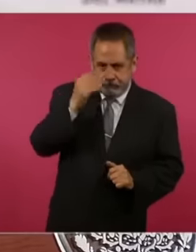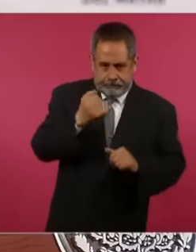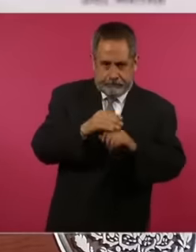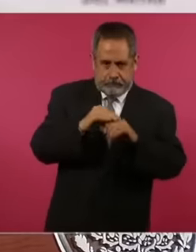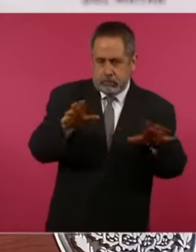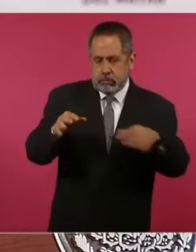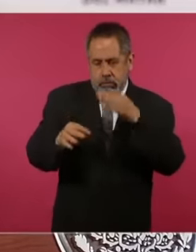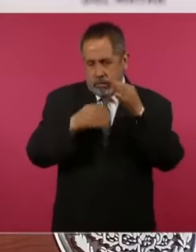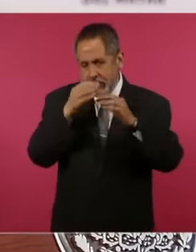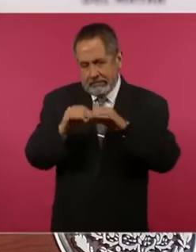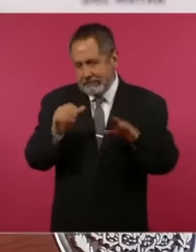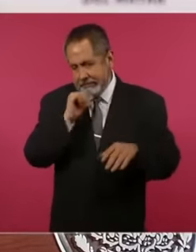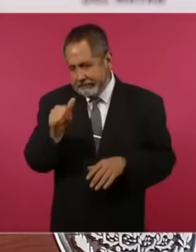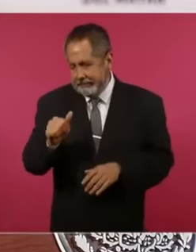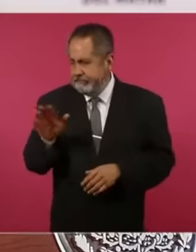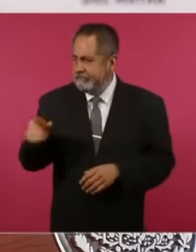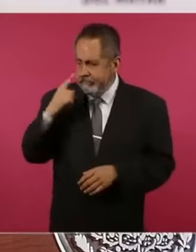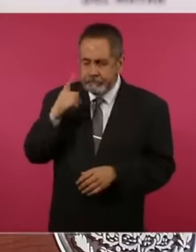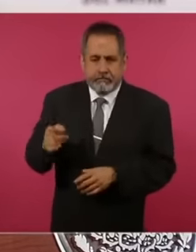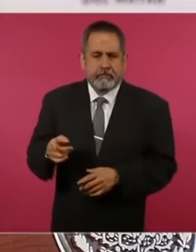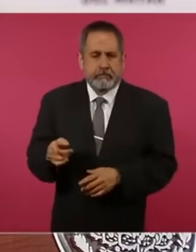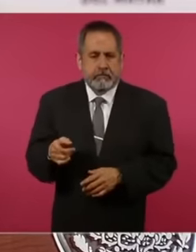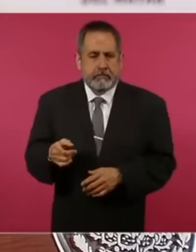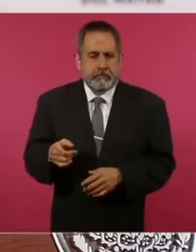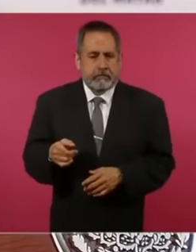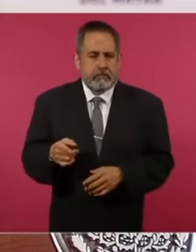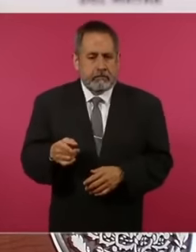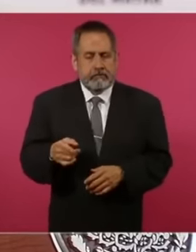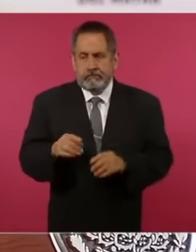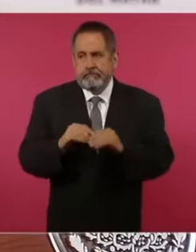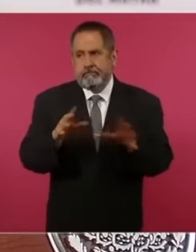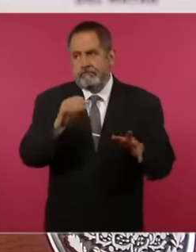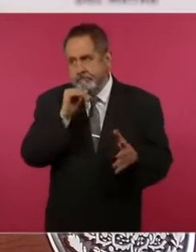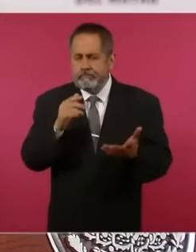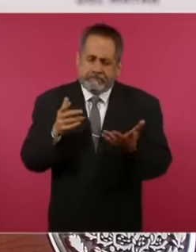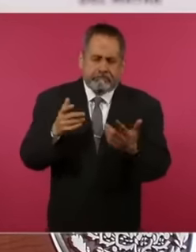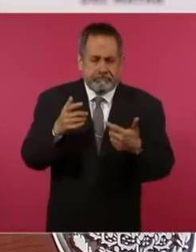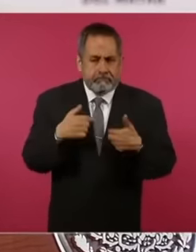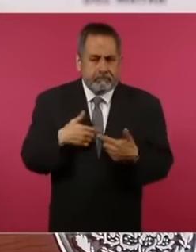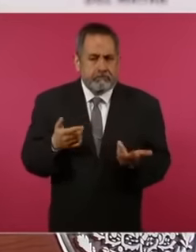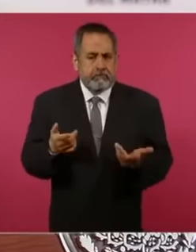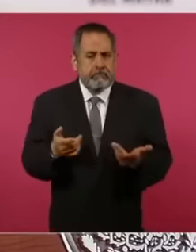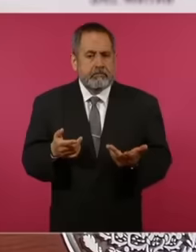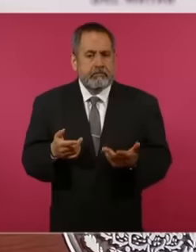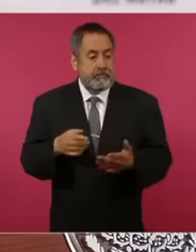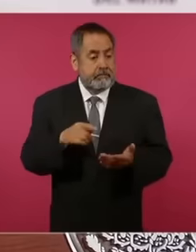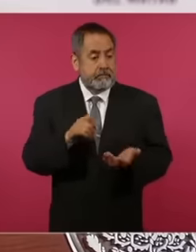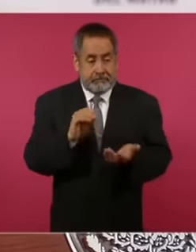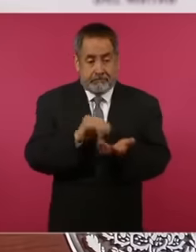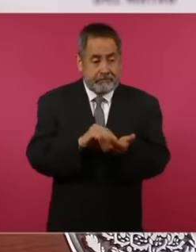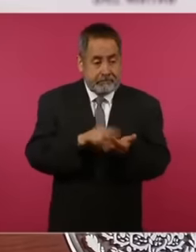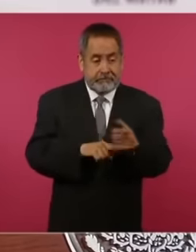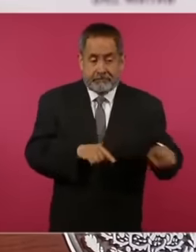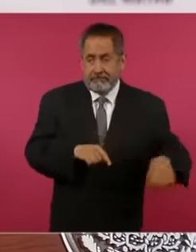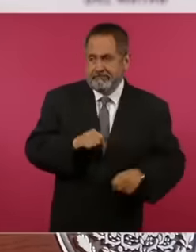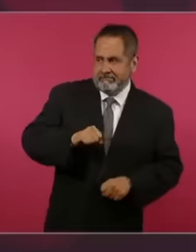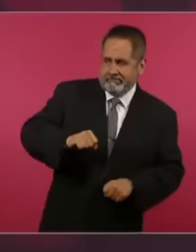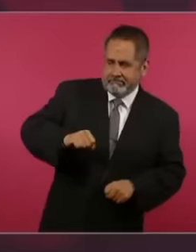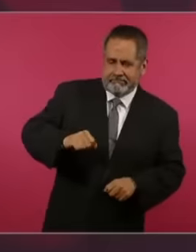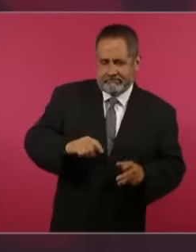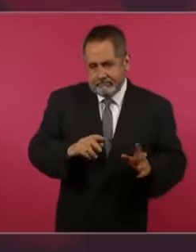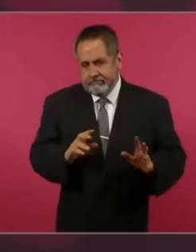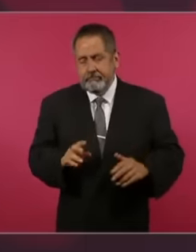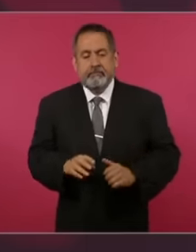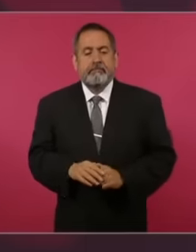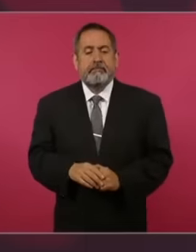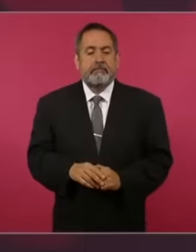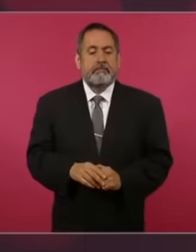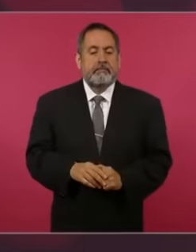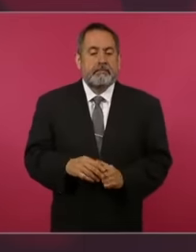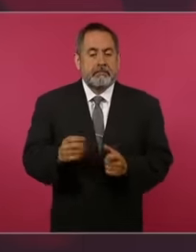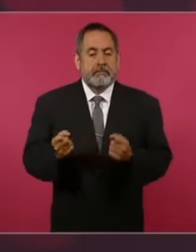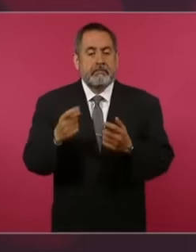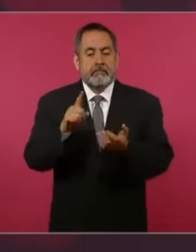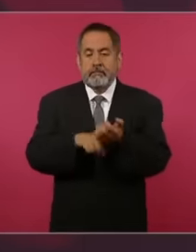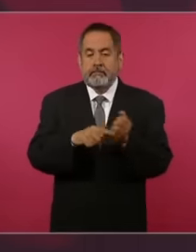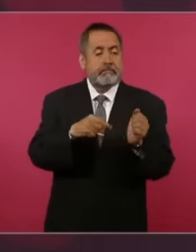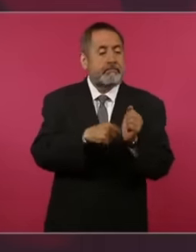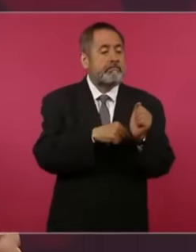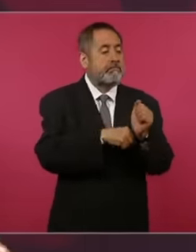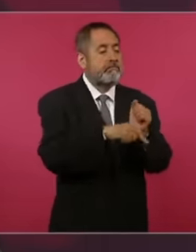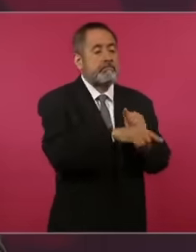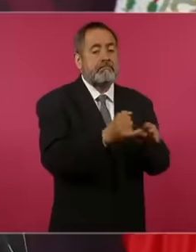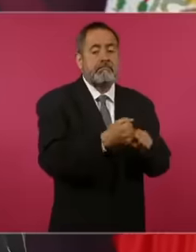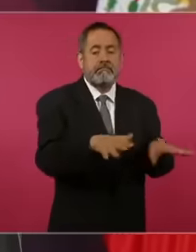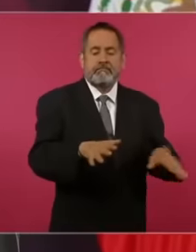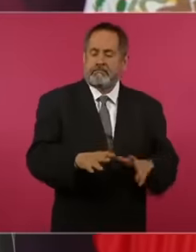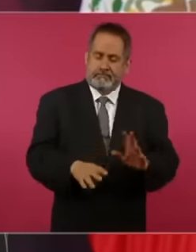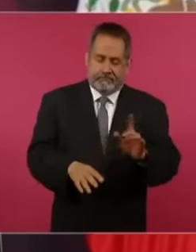things are not spread, not because they don't want to because they are still hiding.